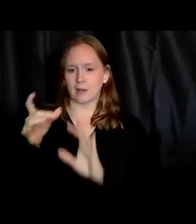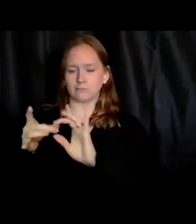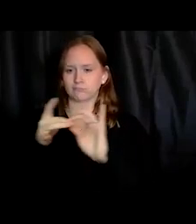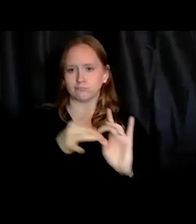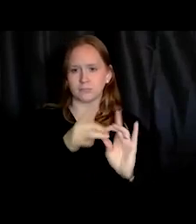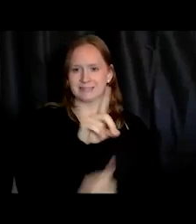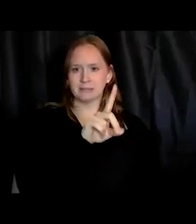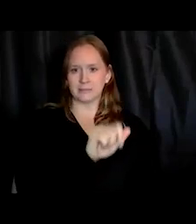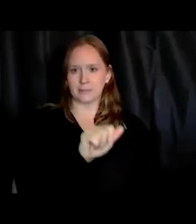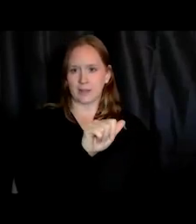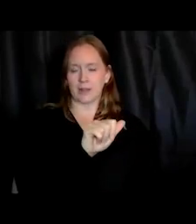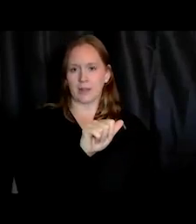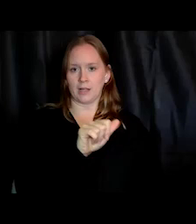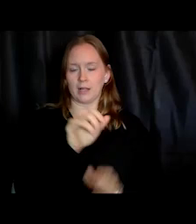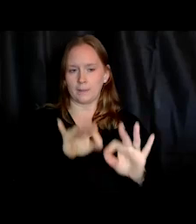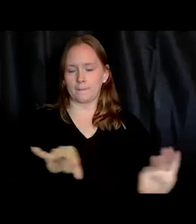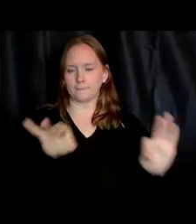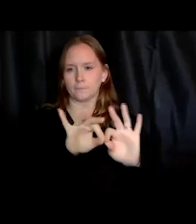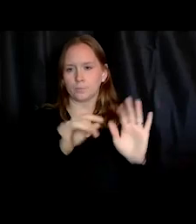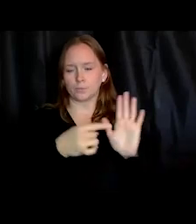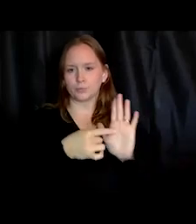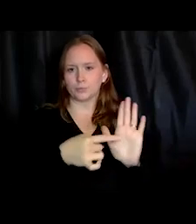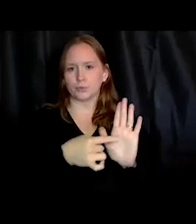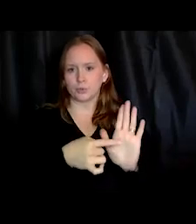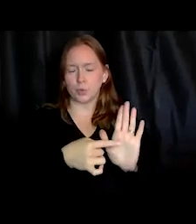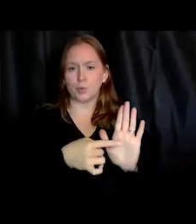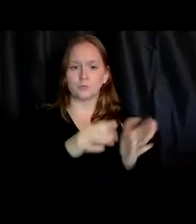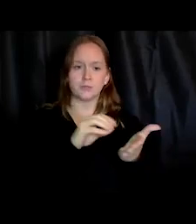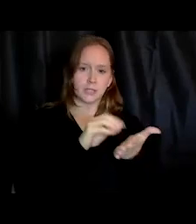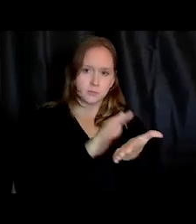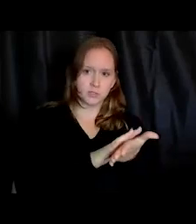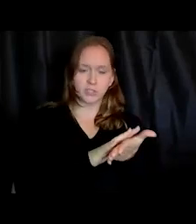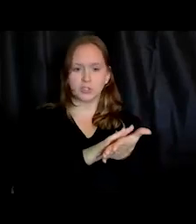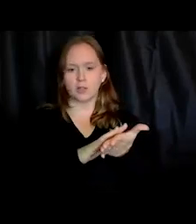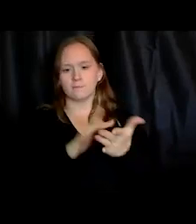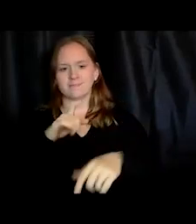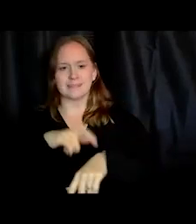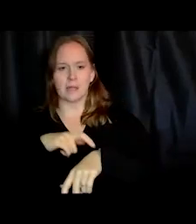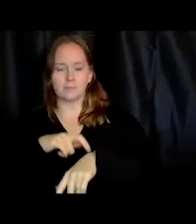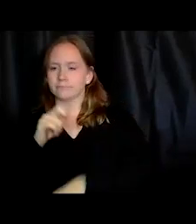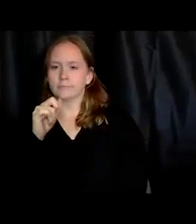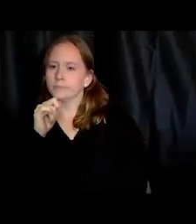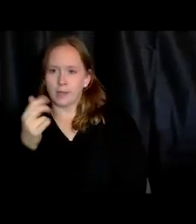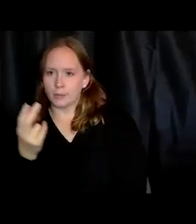we need to show documentation of symptoms during periods of non-use. If you have treatment records